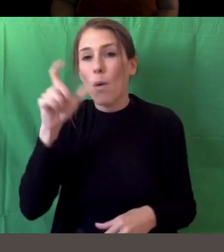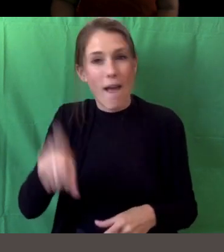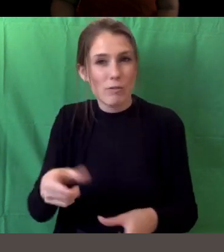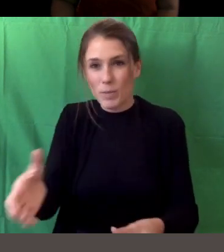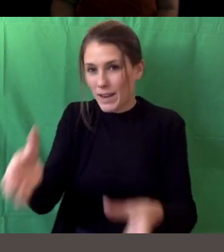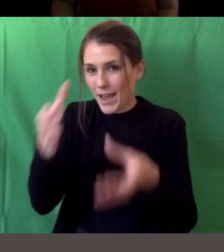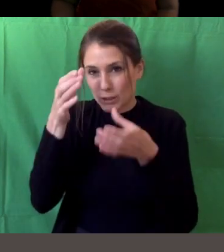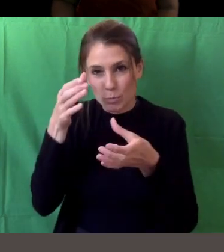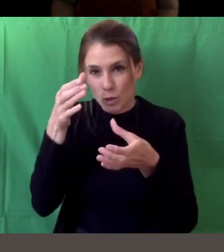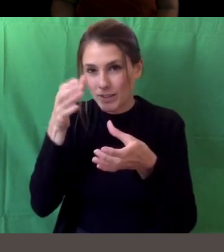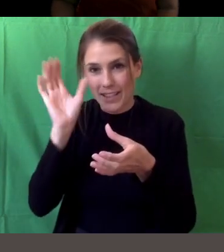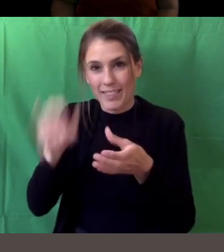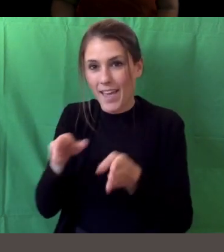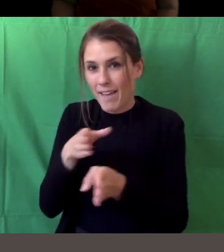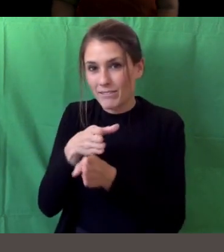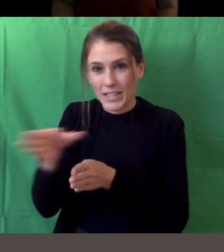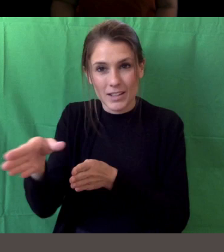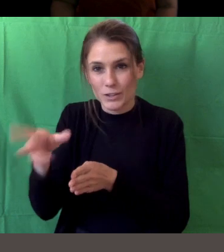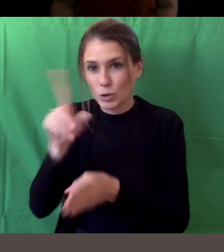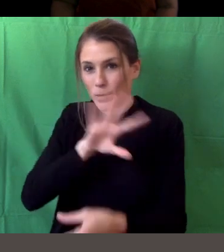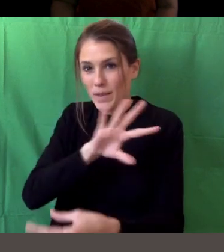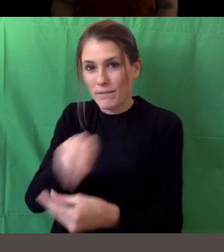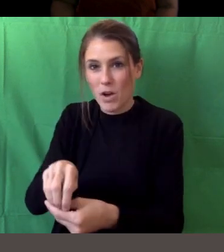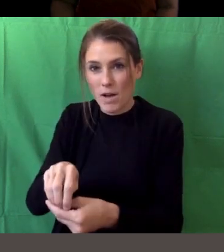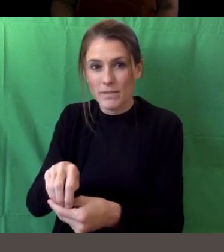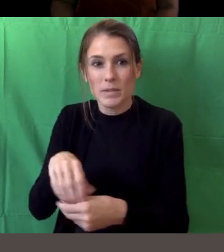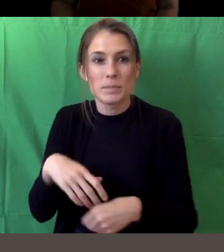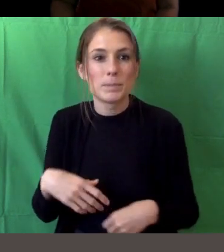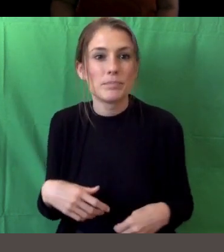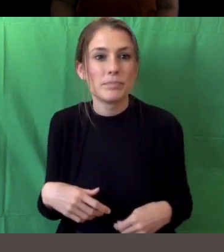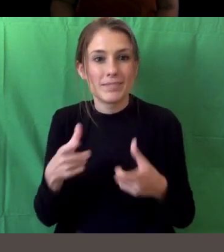need to be an expert in the area to contribute.